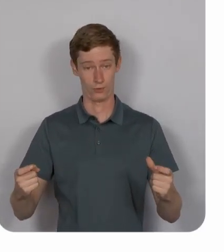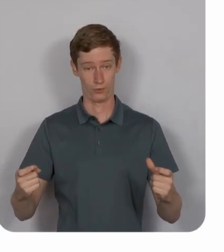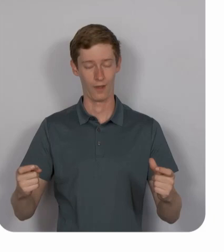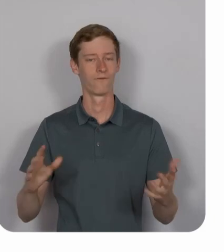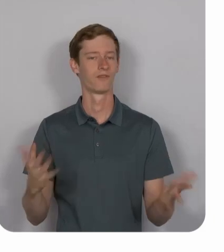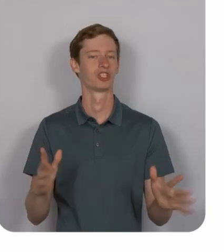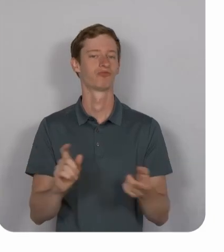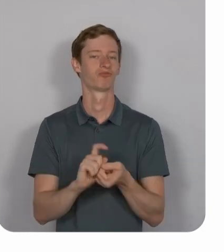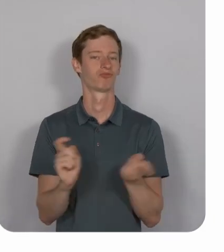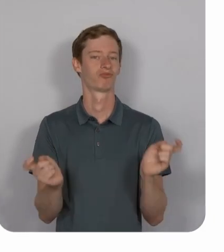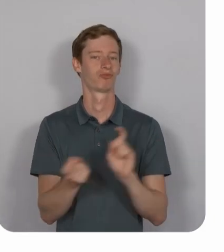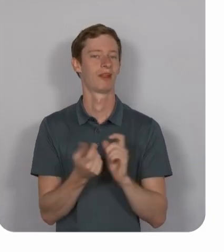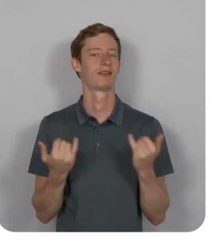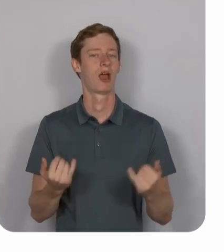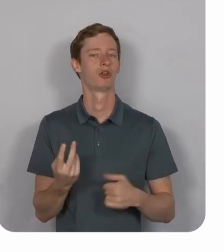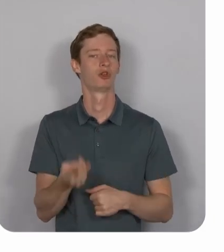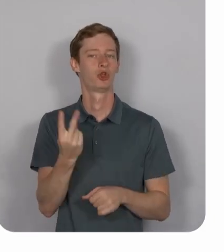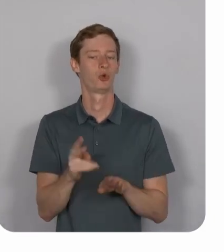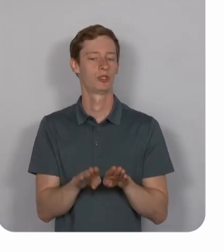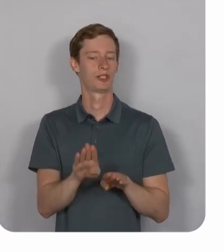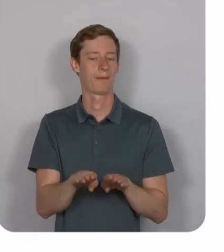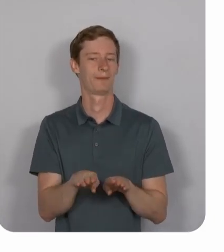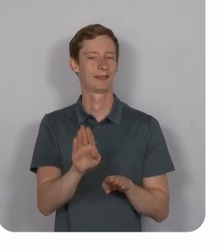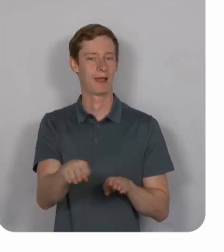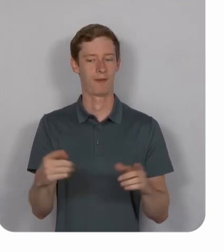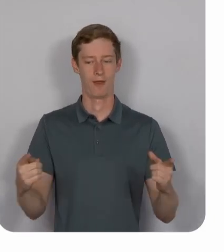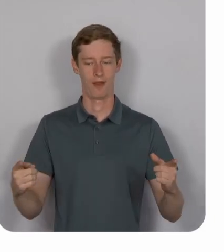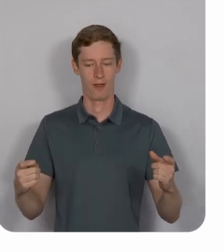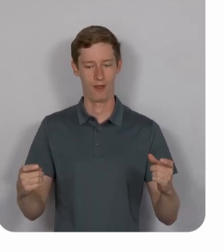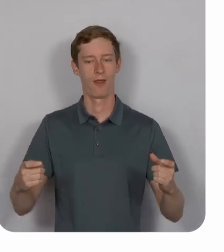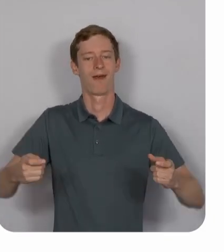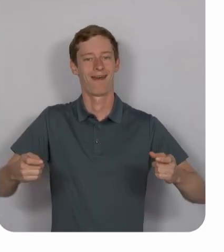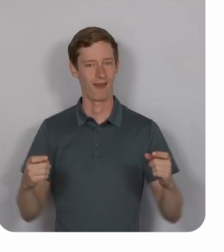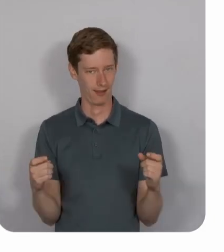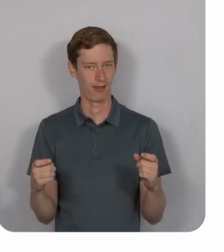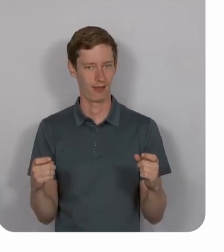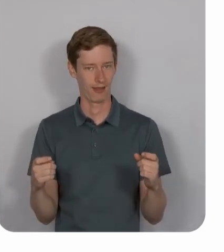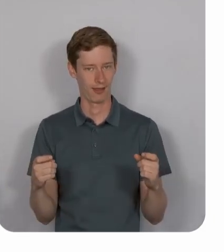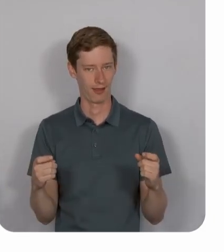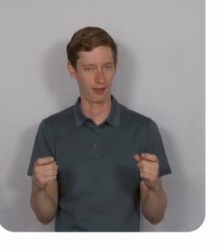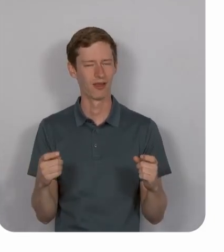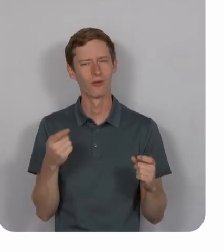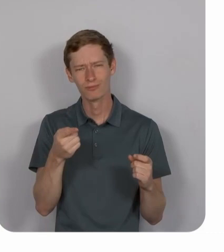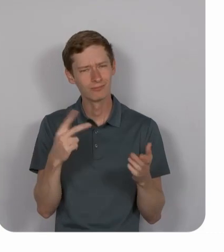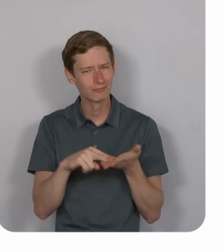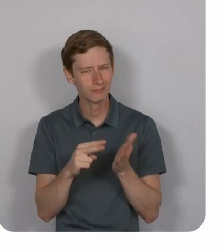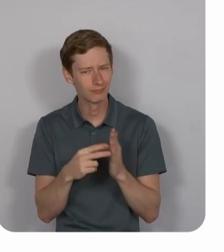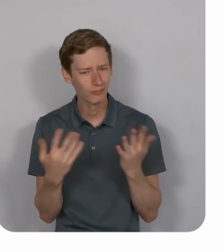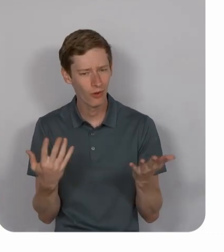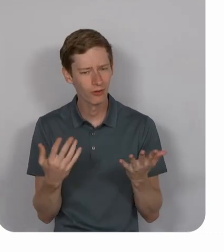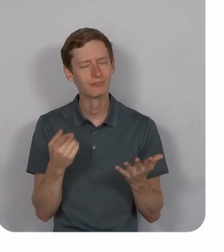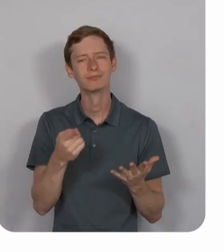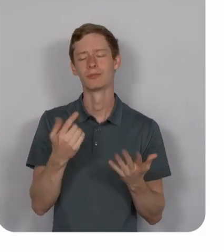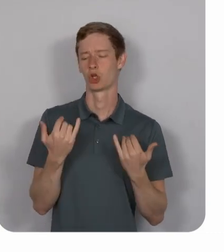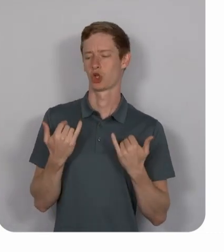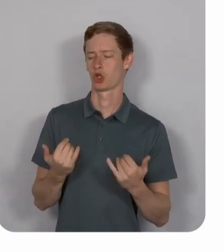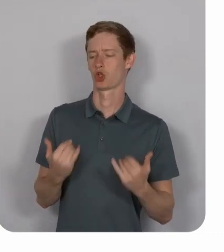so that it is a two-stage trigger. What’s that mean? Think of the current indexed tree behavior as the first stage.